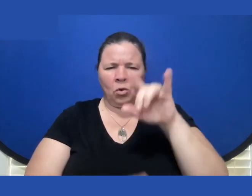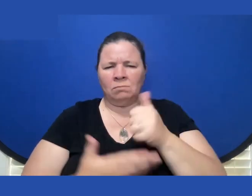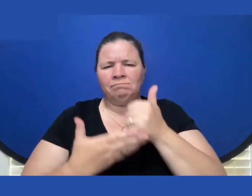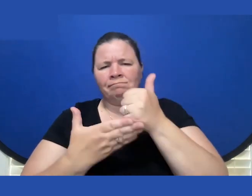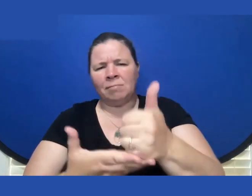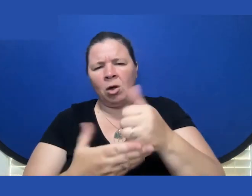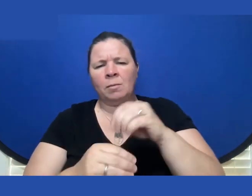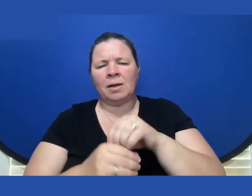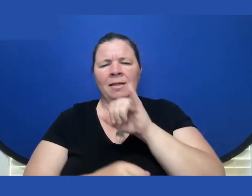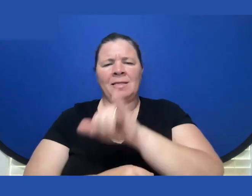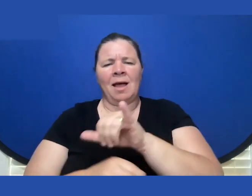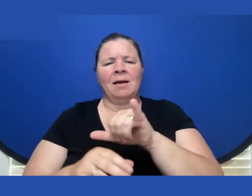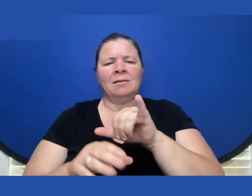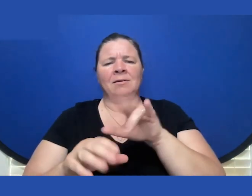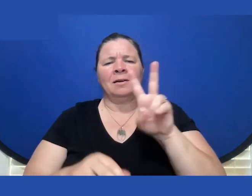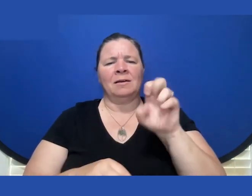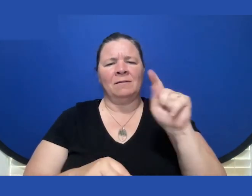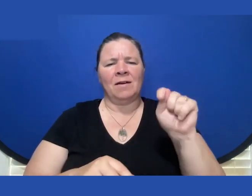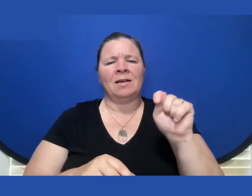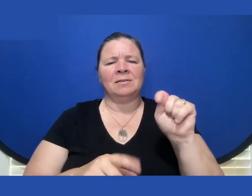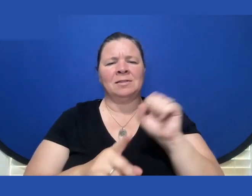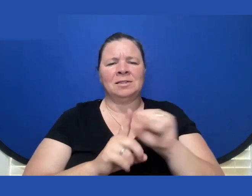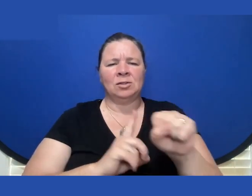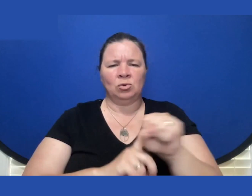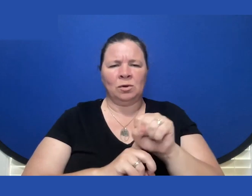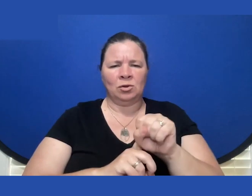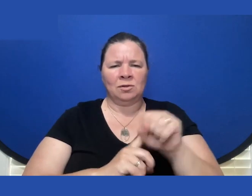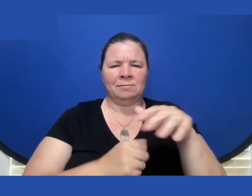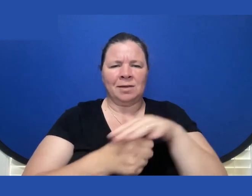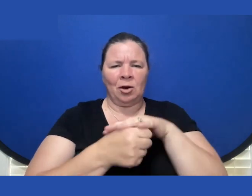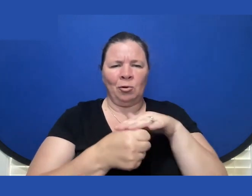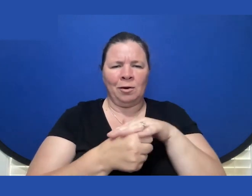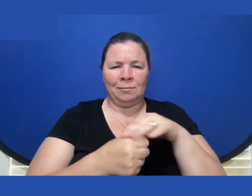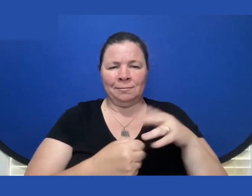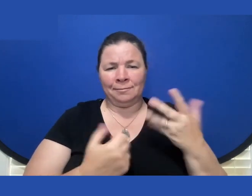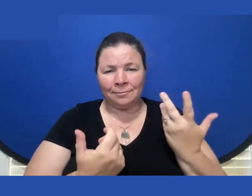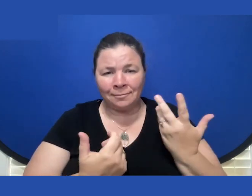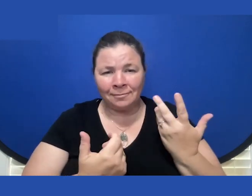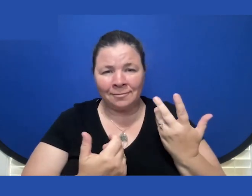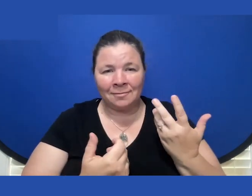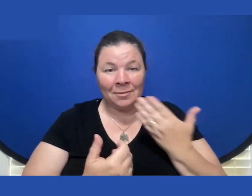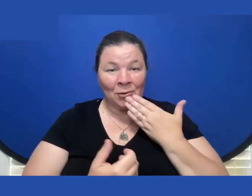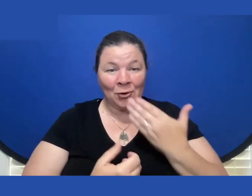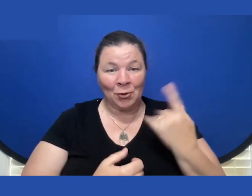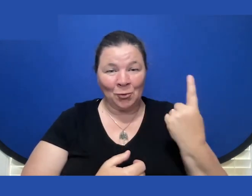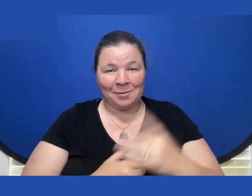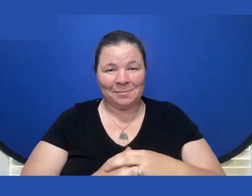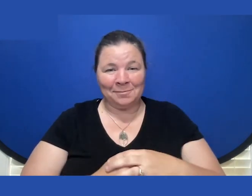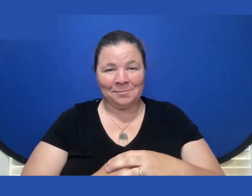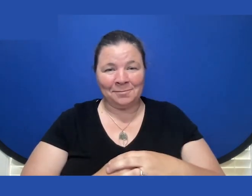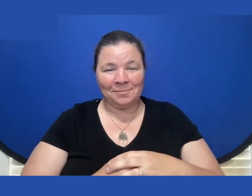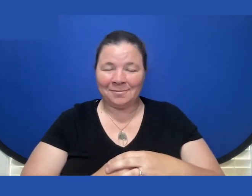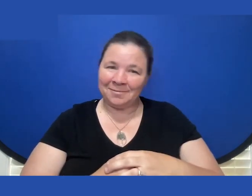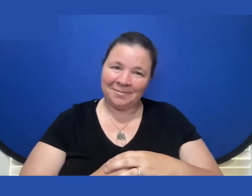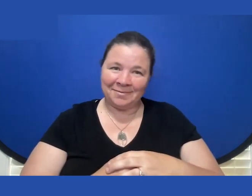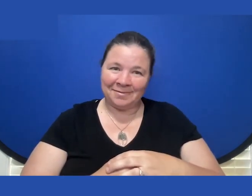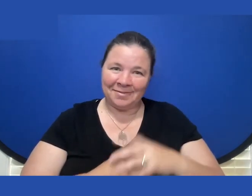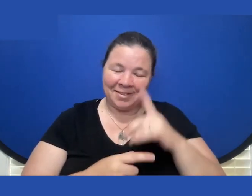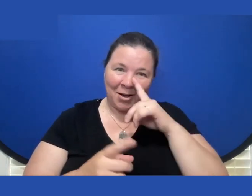in that whole Veteran circumstance area? That's a really good one. That's a very complex question.